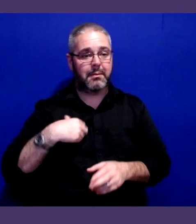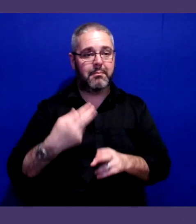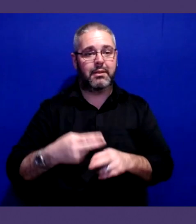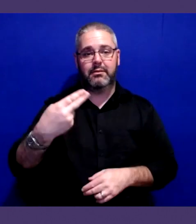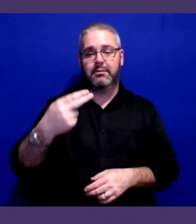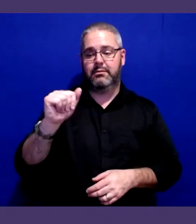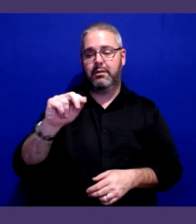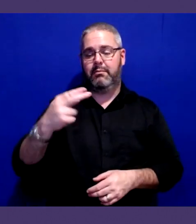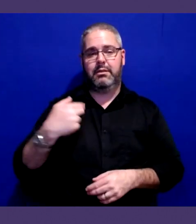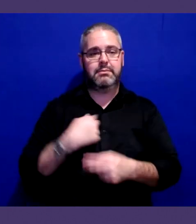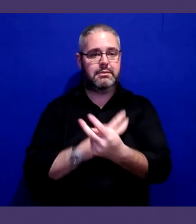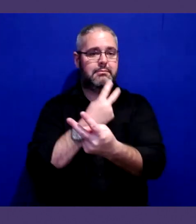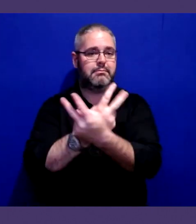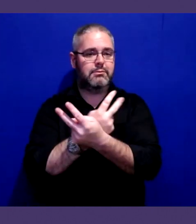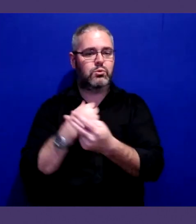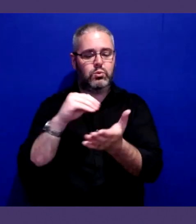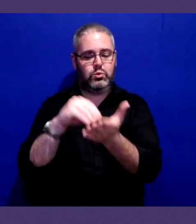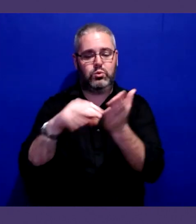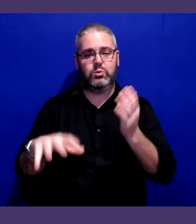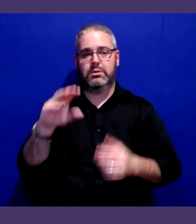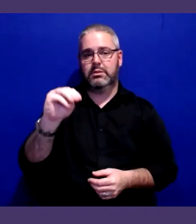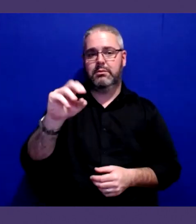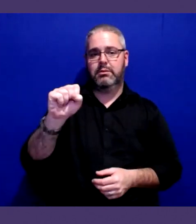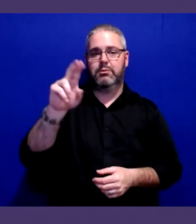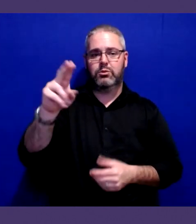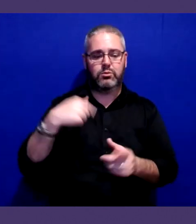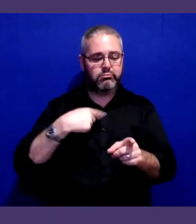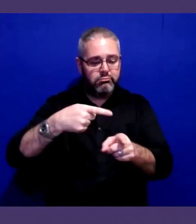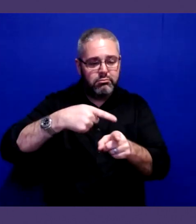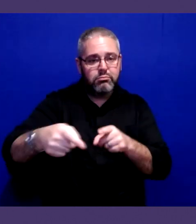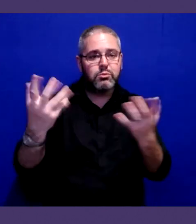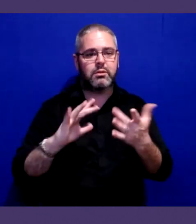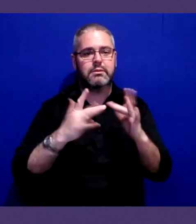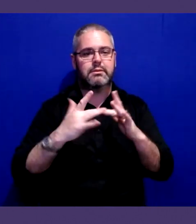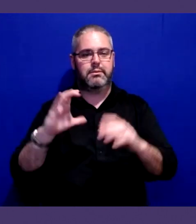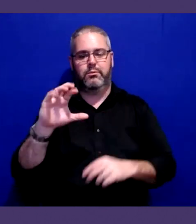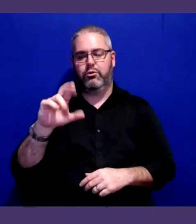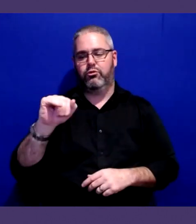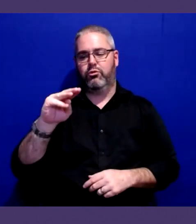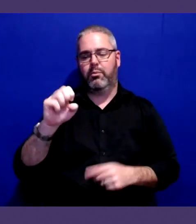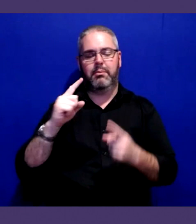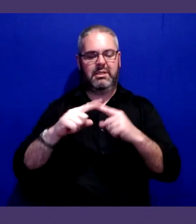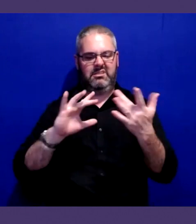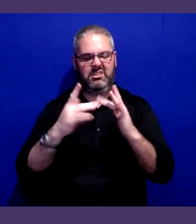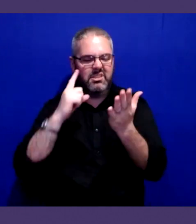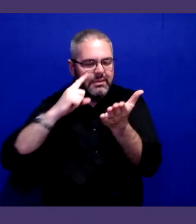Michigan State University studying cyber crime and digital investigations. At the university,